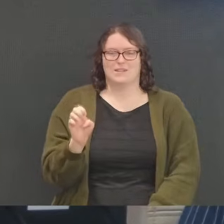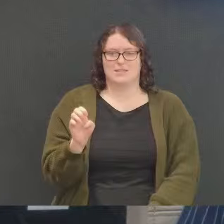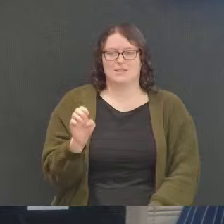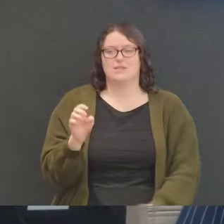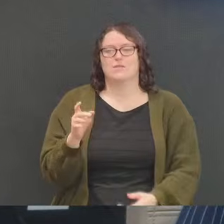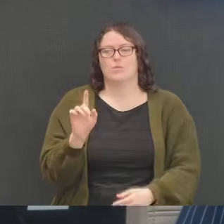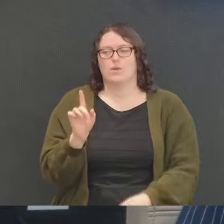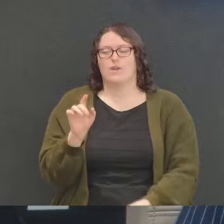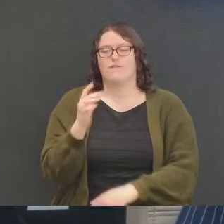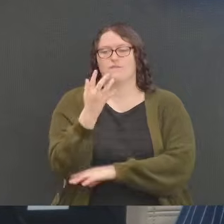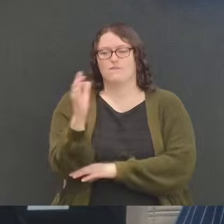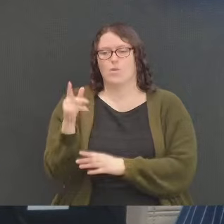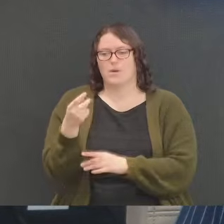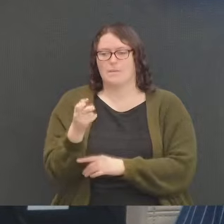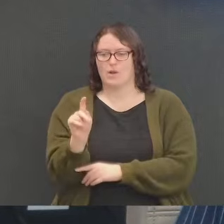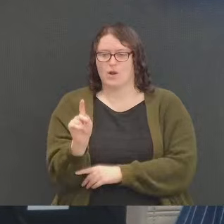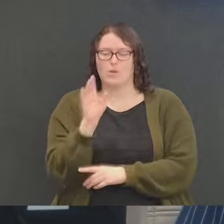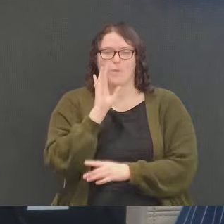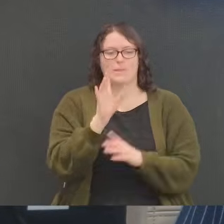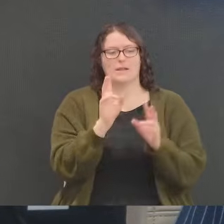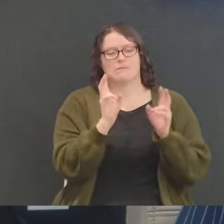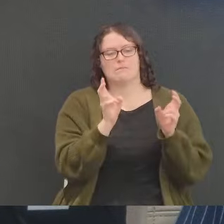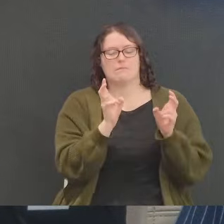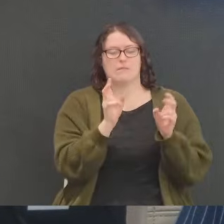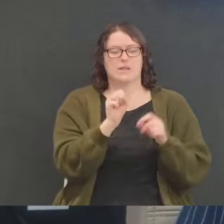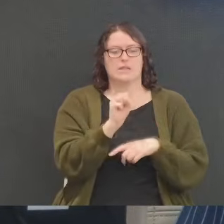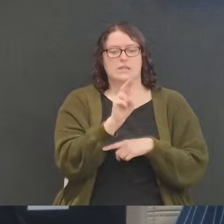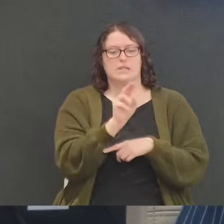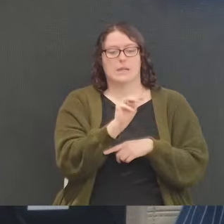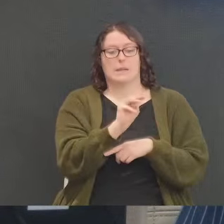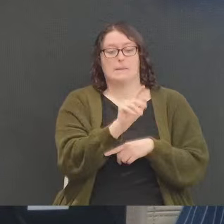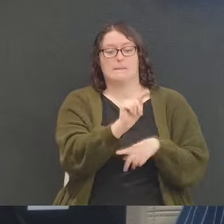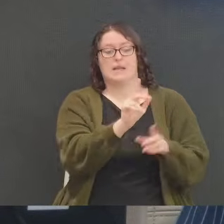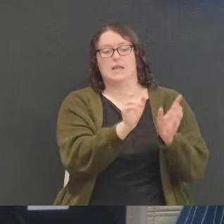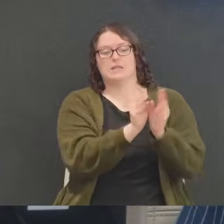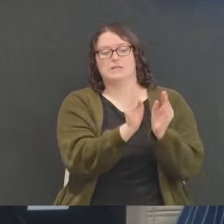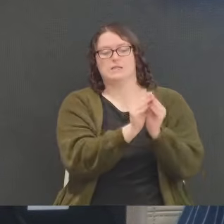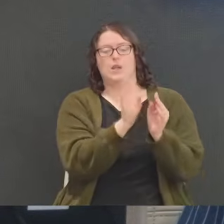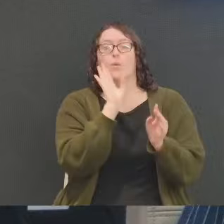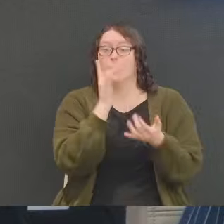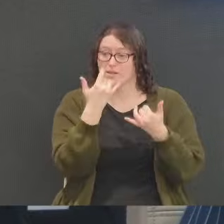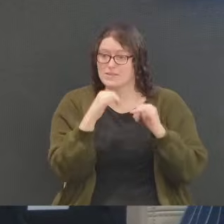going to be a summit. you're still going to be able to get direct help. but you know,